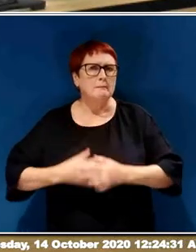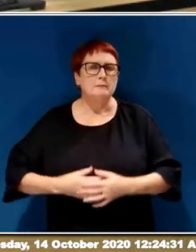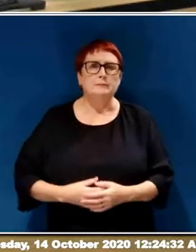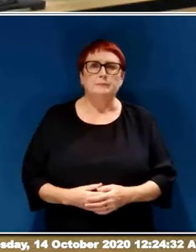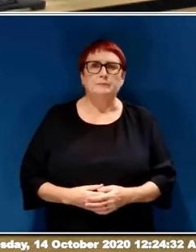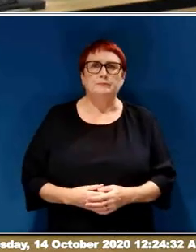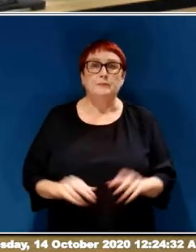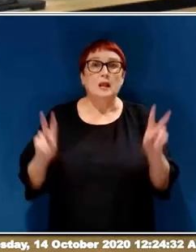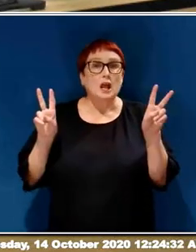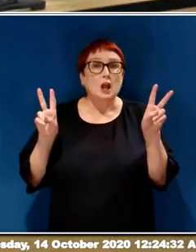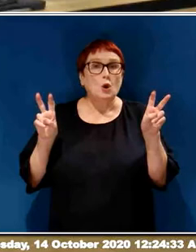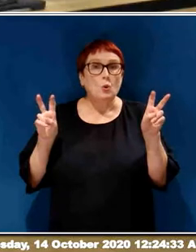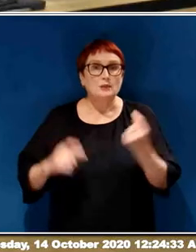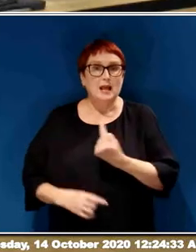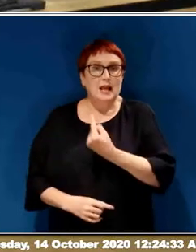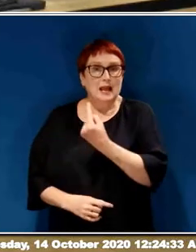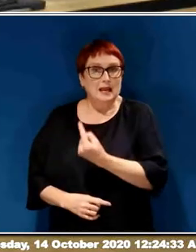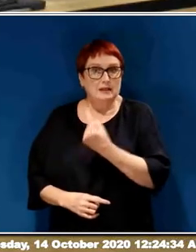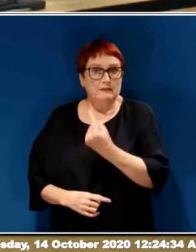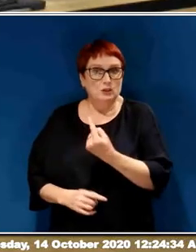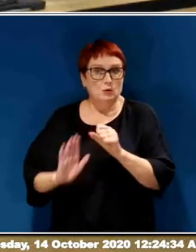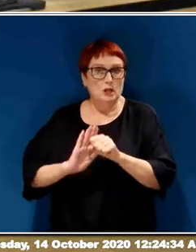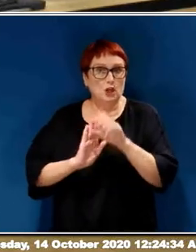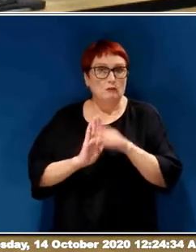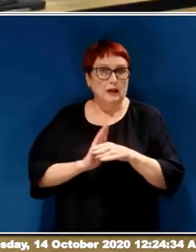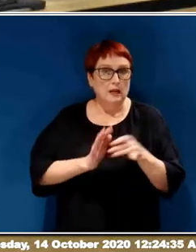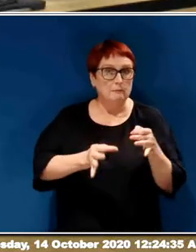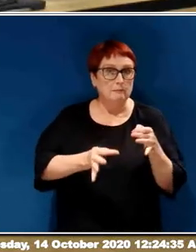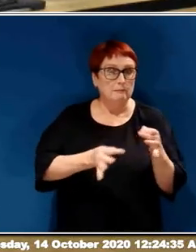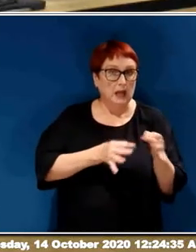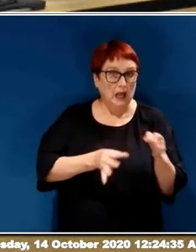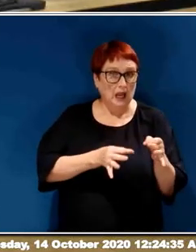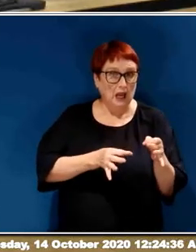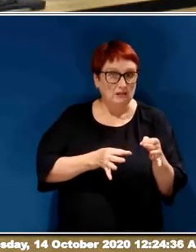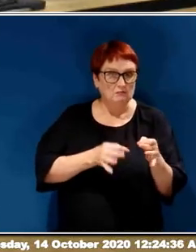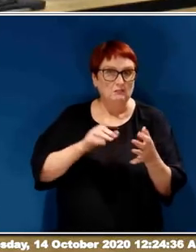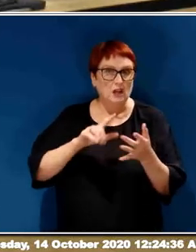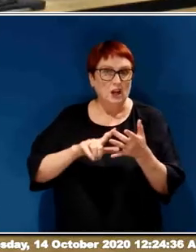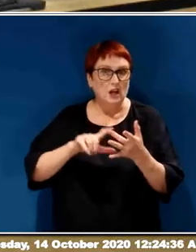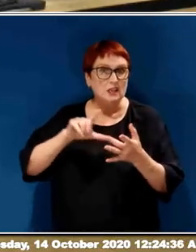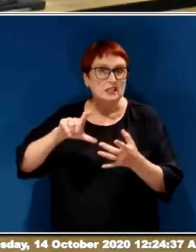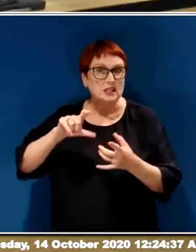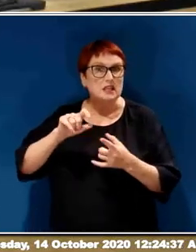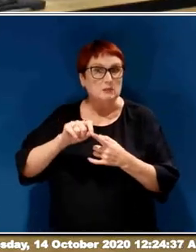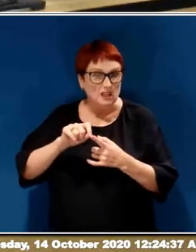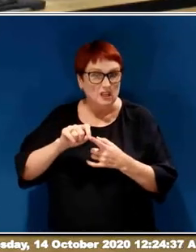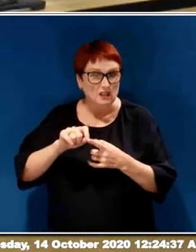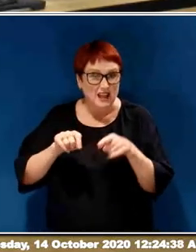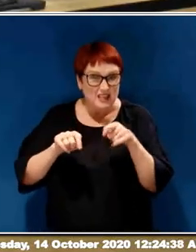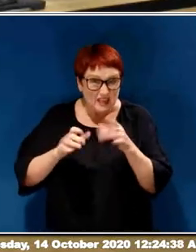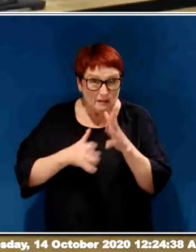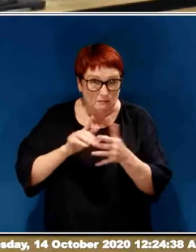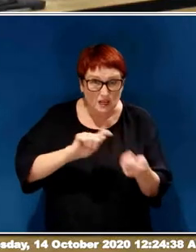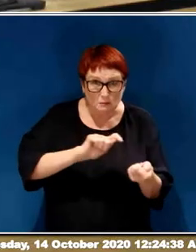Is that something you would regard as being an example of a modification? DR de BRUIN: That's correct. That is, yes.